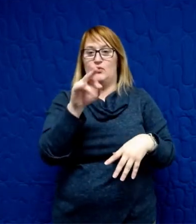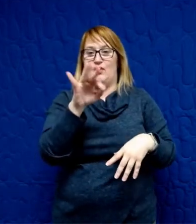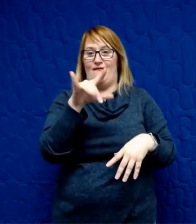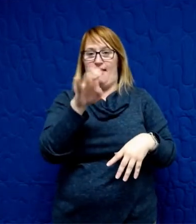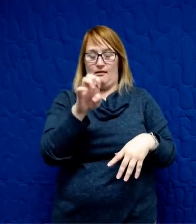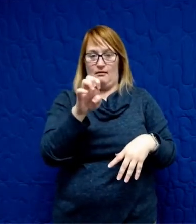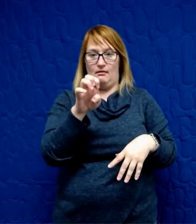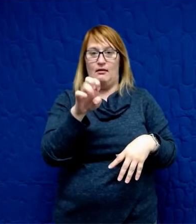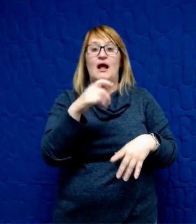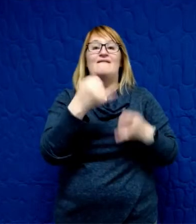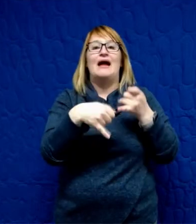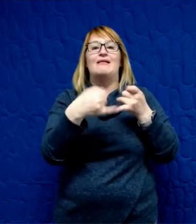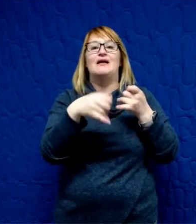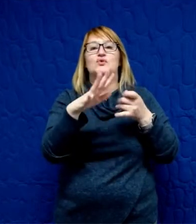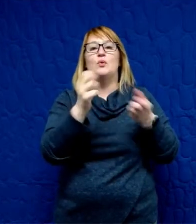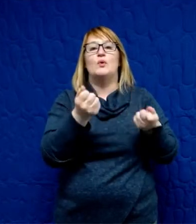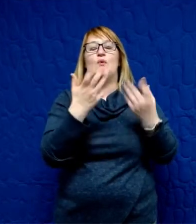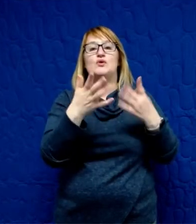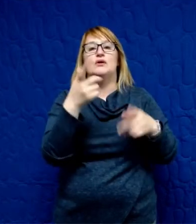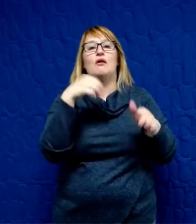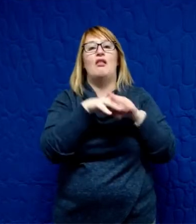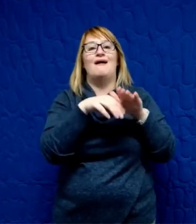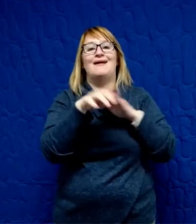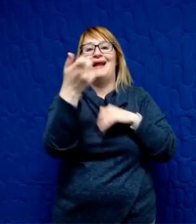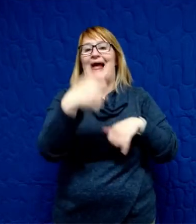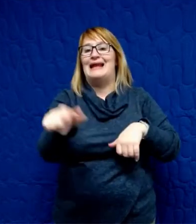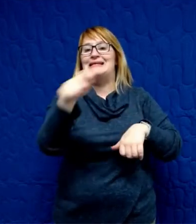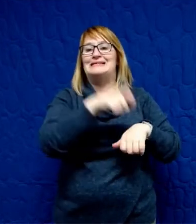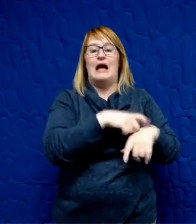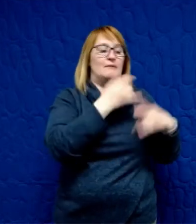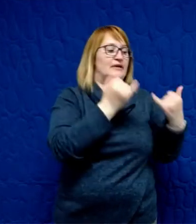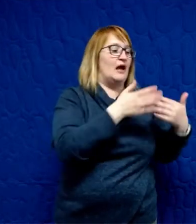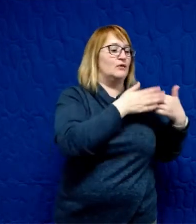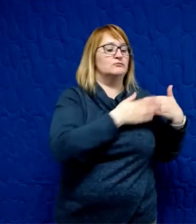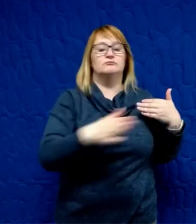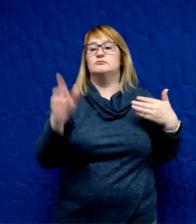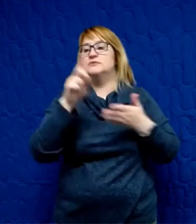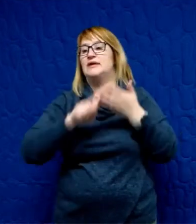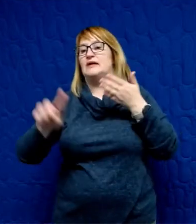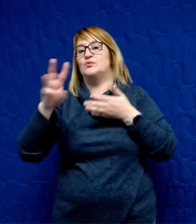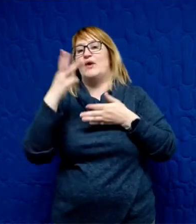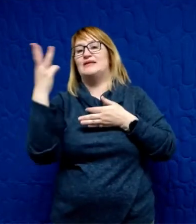And then log in any time between now and next Wednesday and put that proposal in